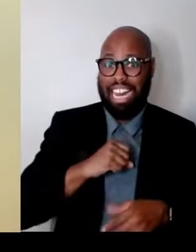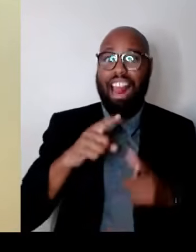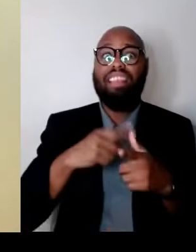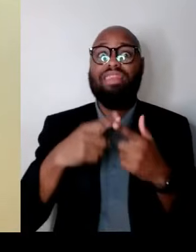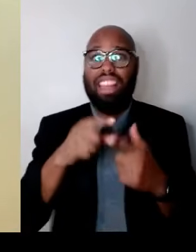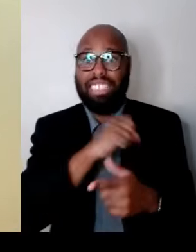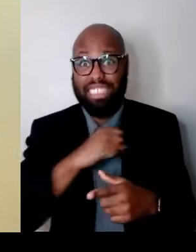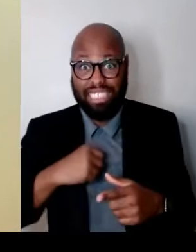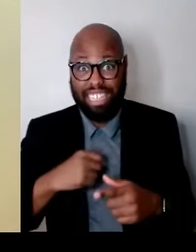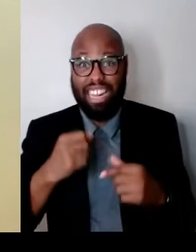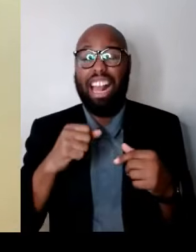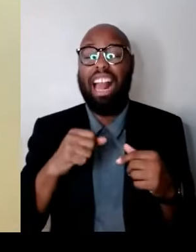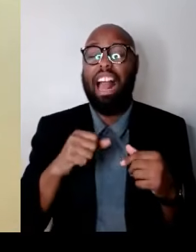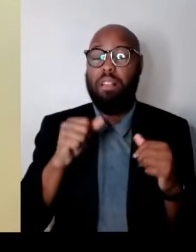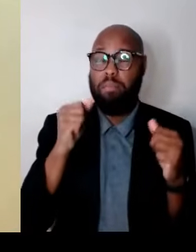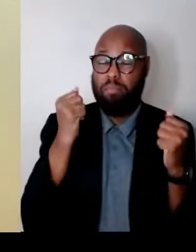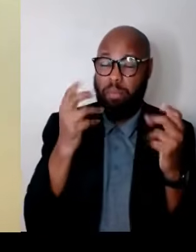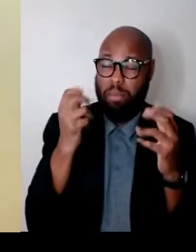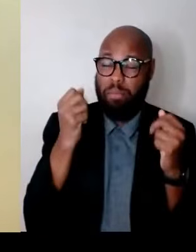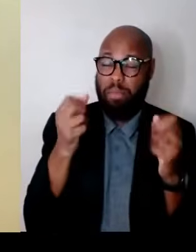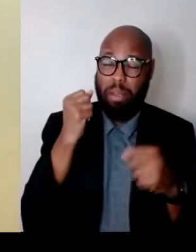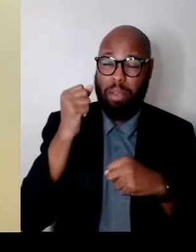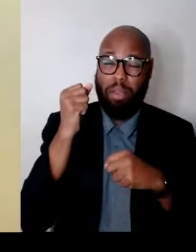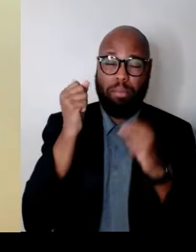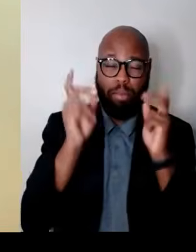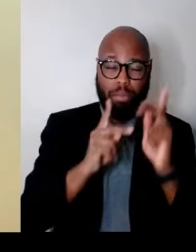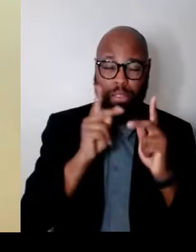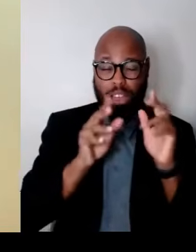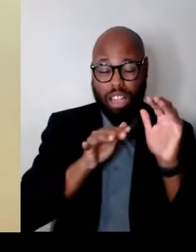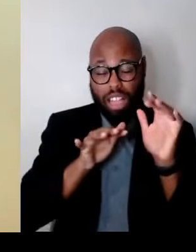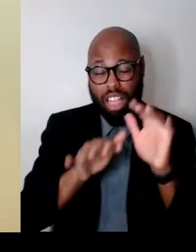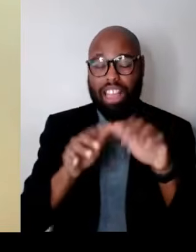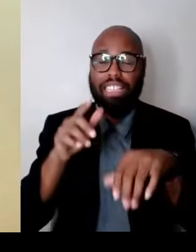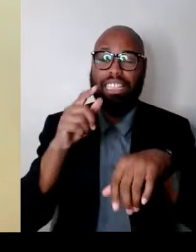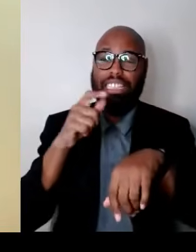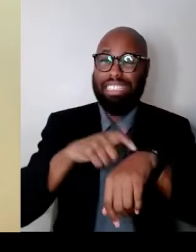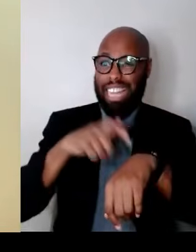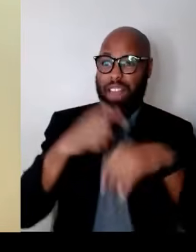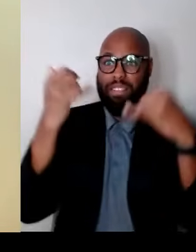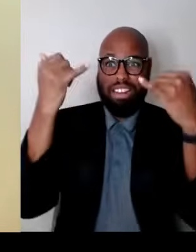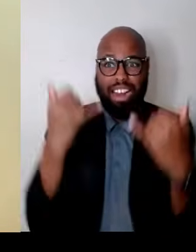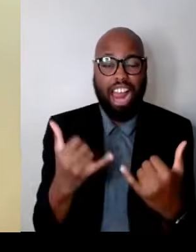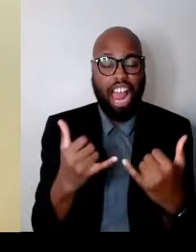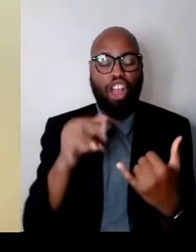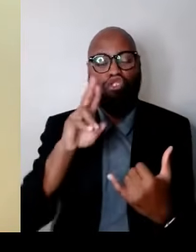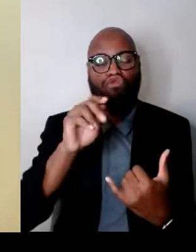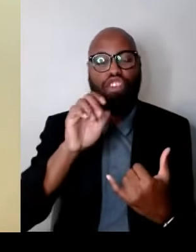tens of thousands to say the time is now. The racial reckoning moment means